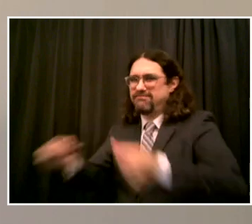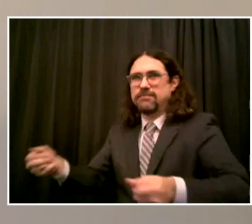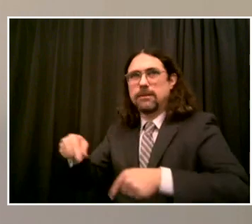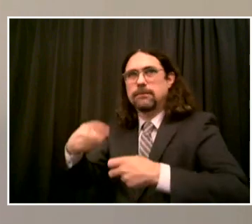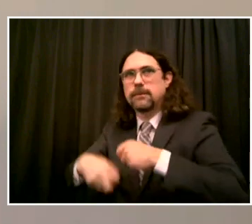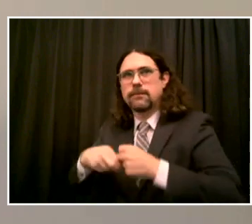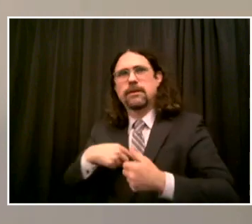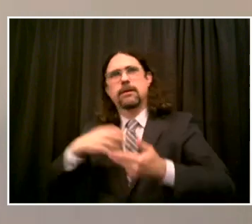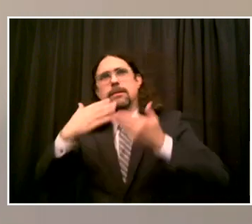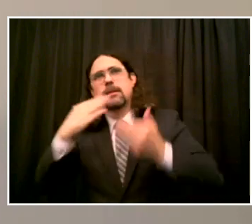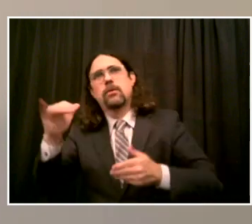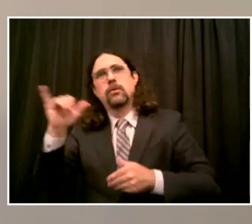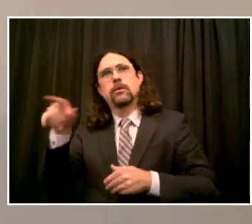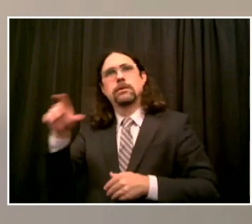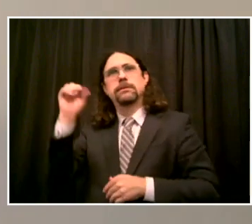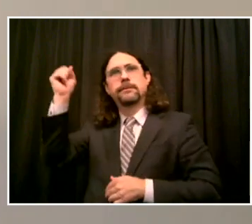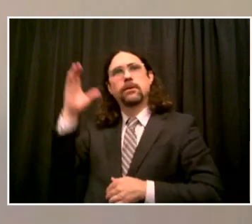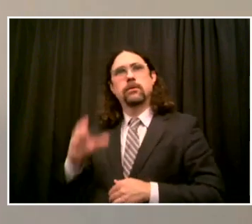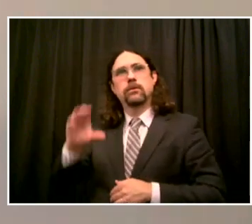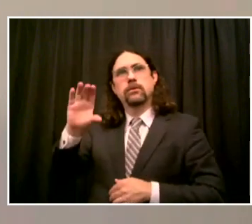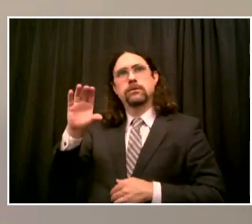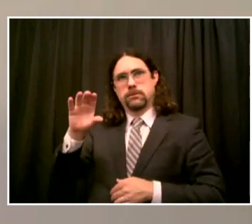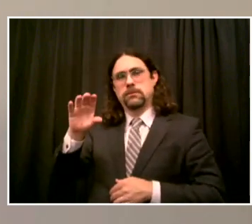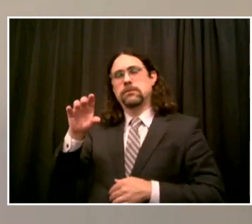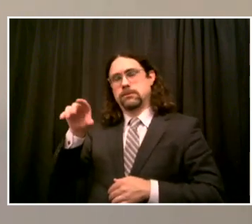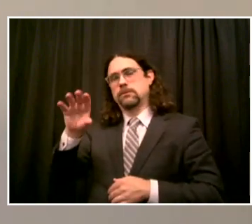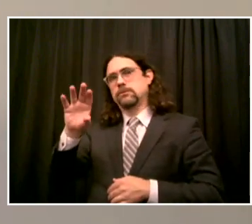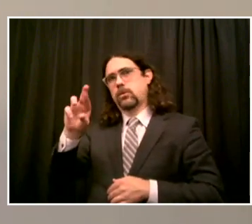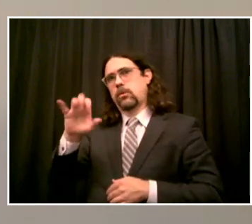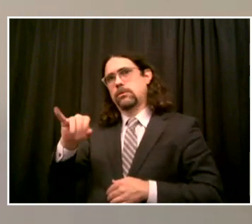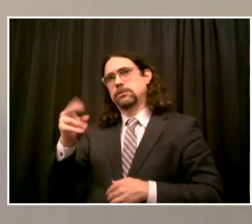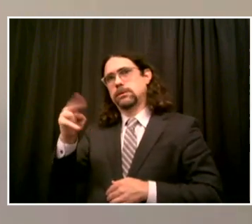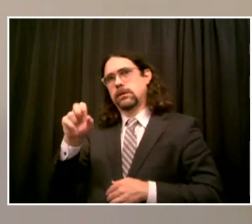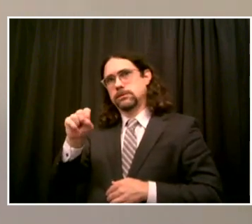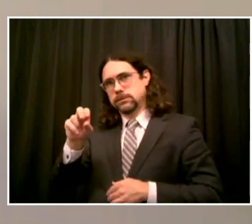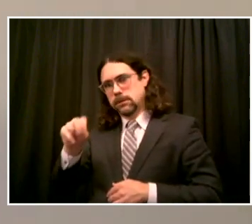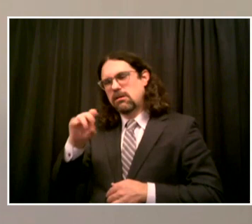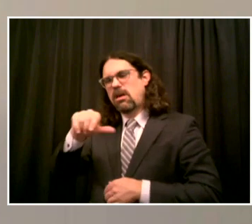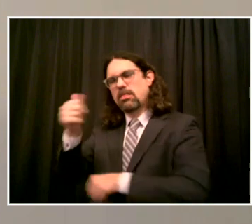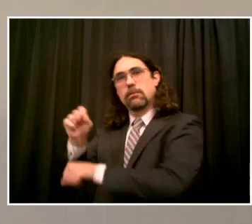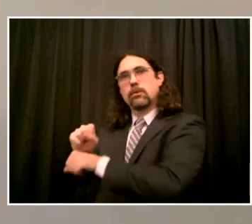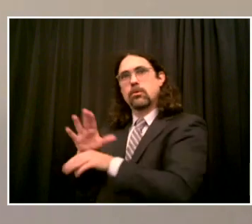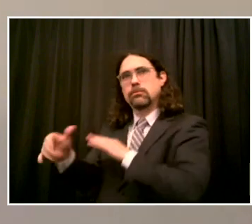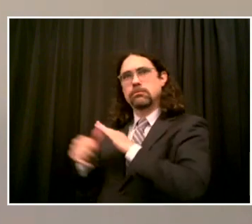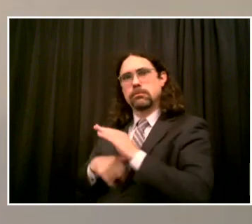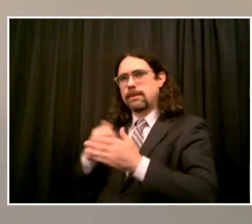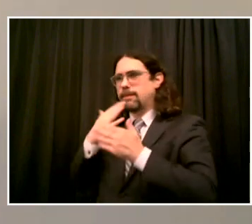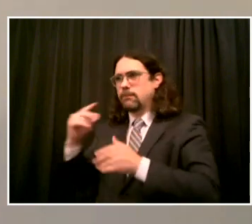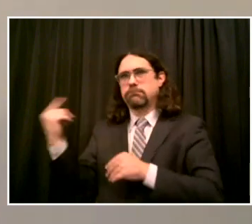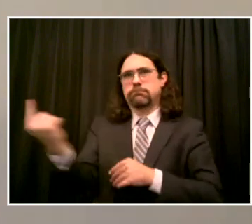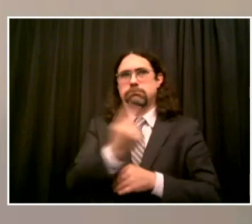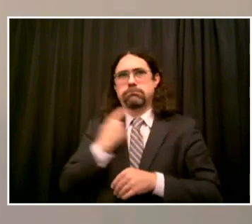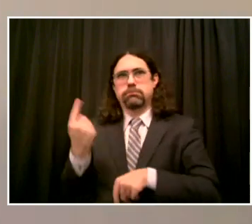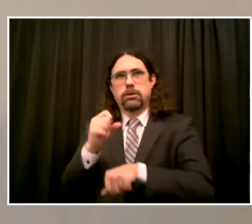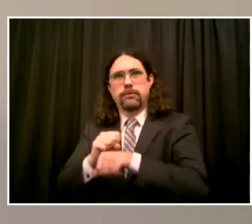OF COURSE JASON GOLDMAN, MY COLLEAGUES AND ALL THE CITY COUNCIL FOR SUPPORTING THIS EFFORT.